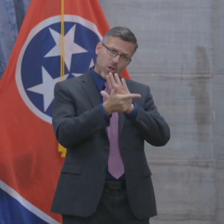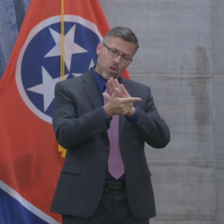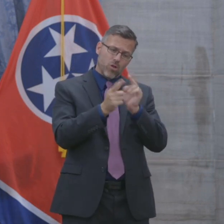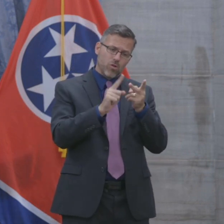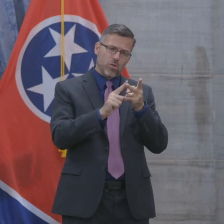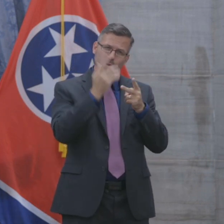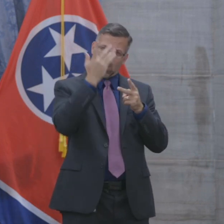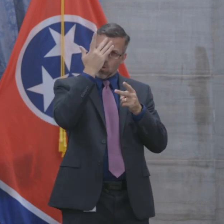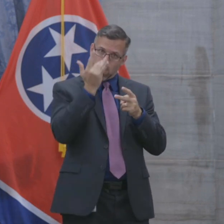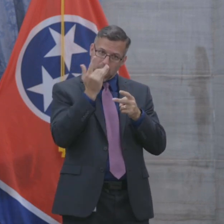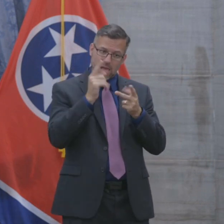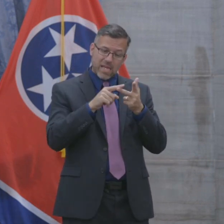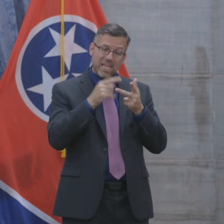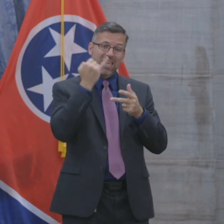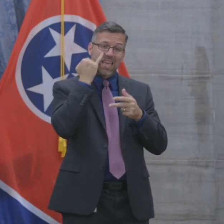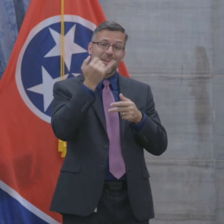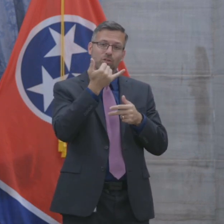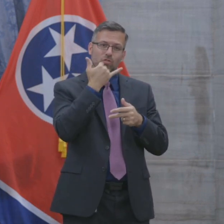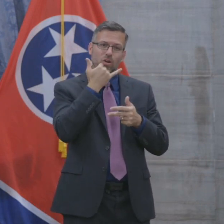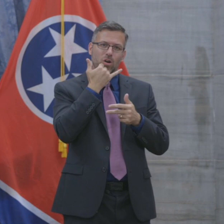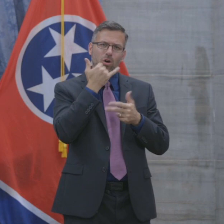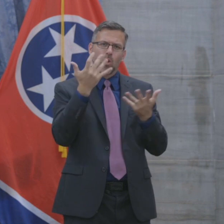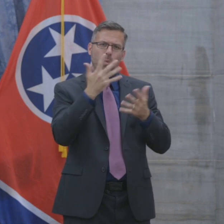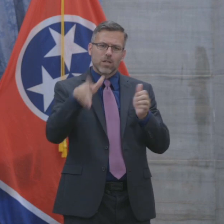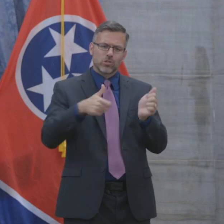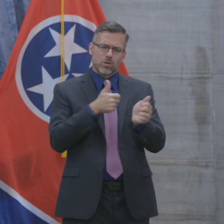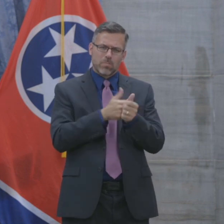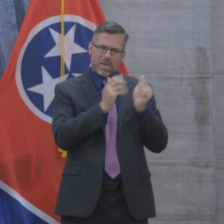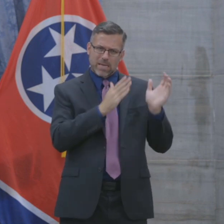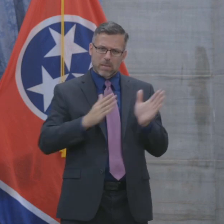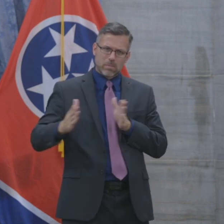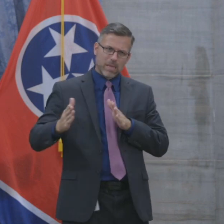Thank you. DR. PIERCEY: Thanks. Records